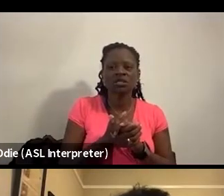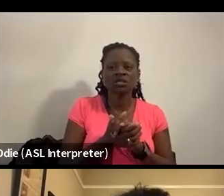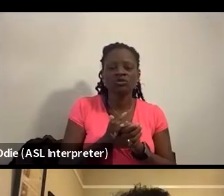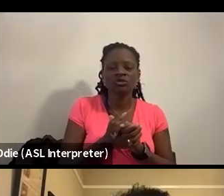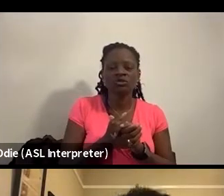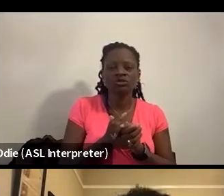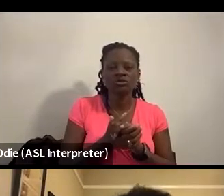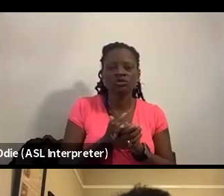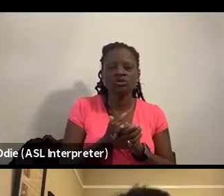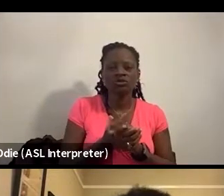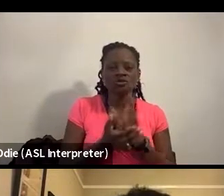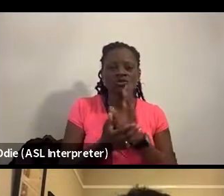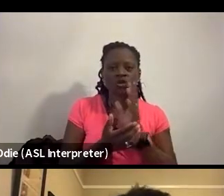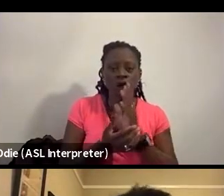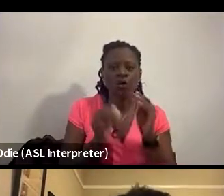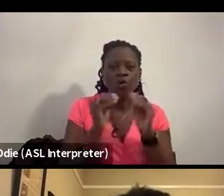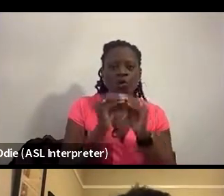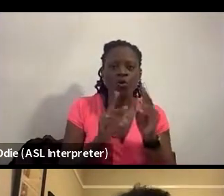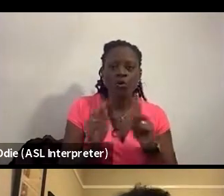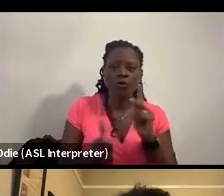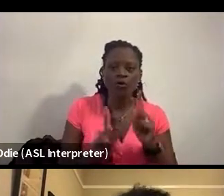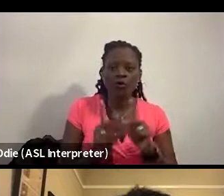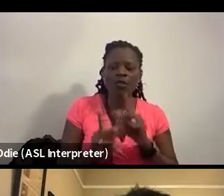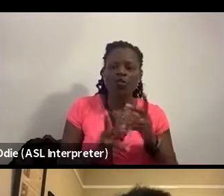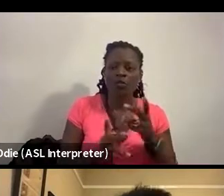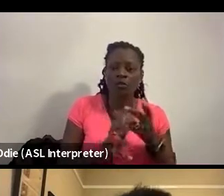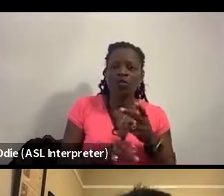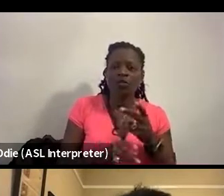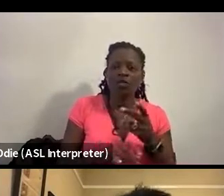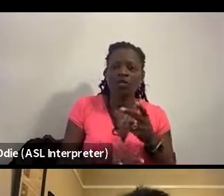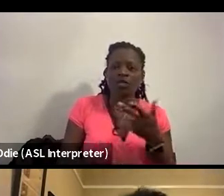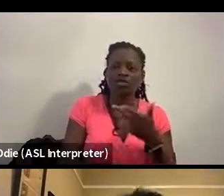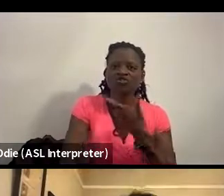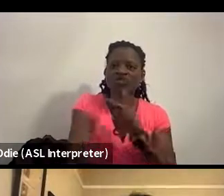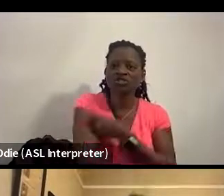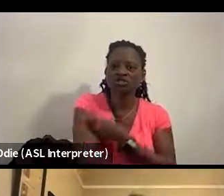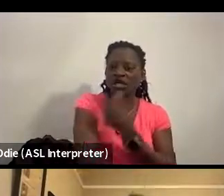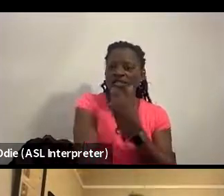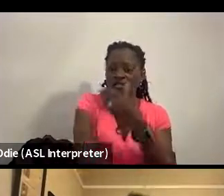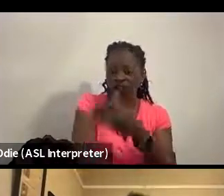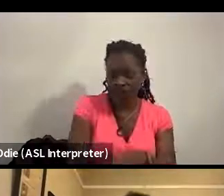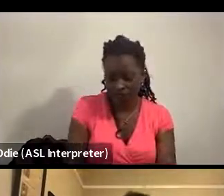That it's something that we all deserve to be healthy. Thank you so much and thank you for your work as well.